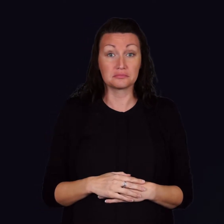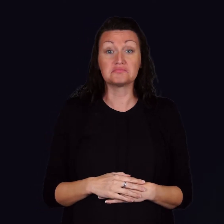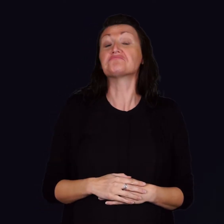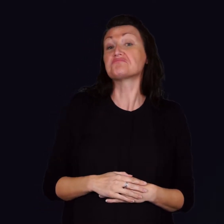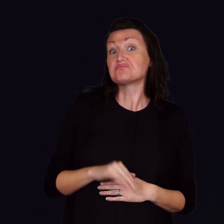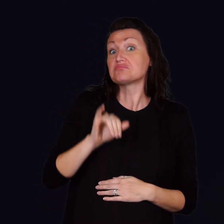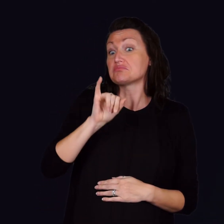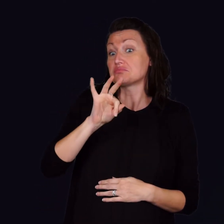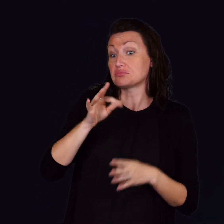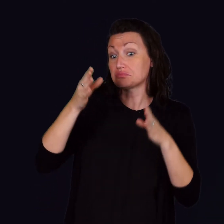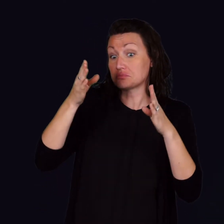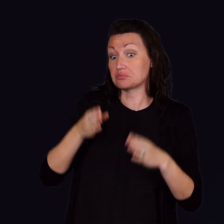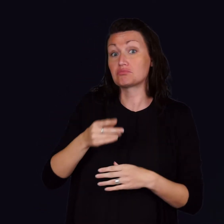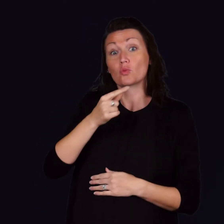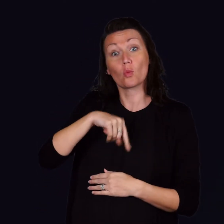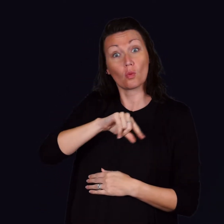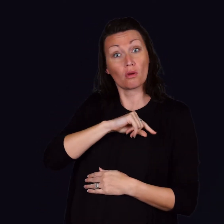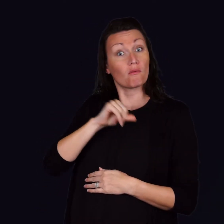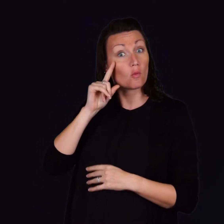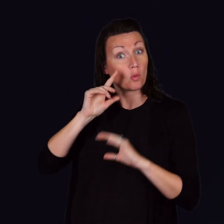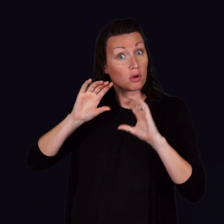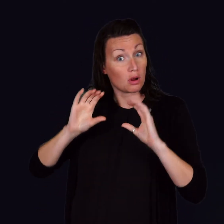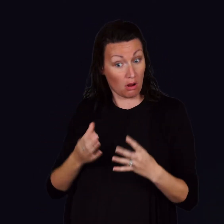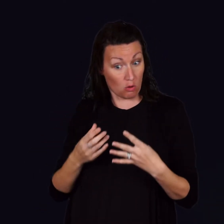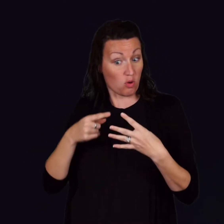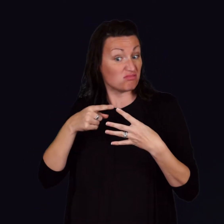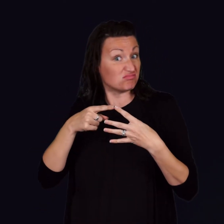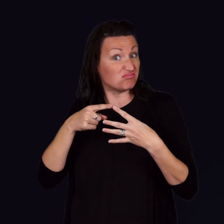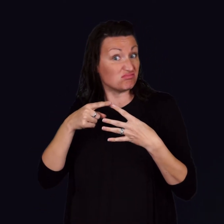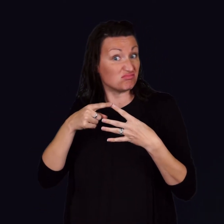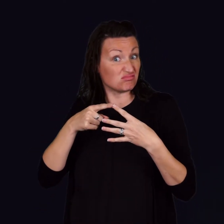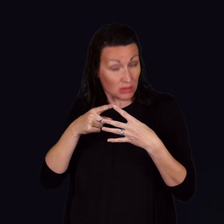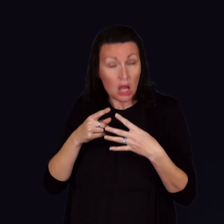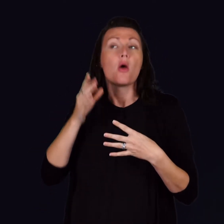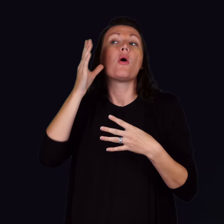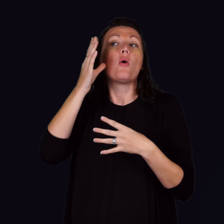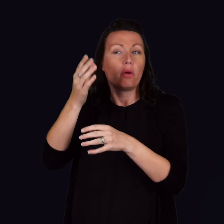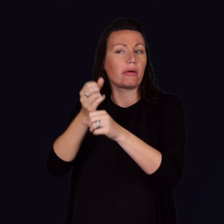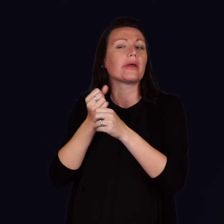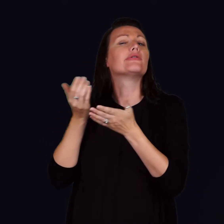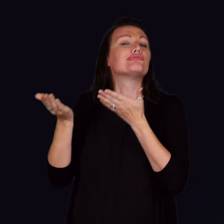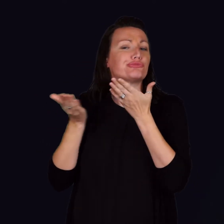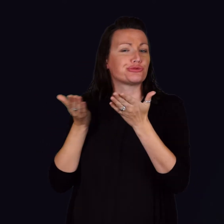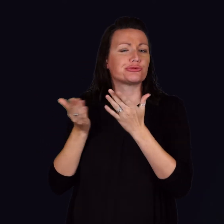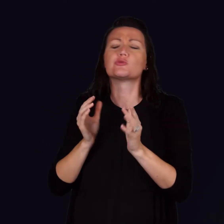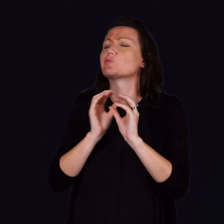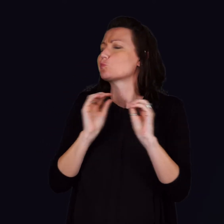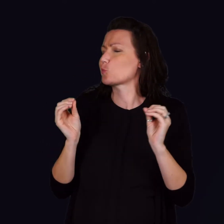If a person qualifies for Category 1, they will get service